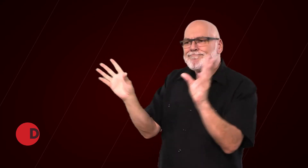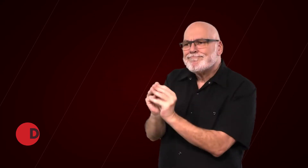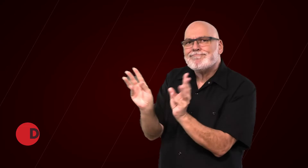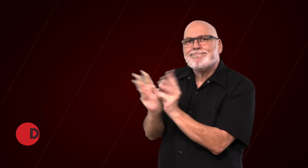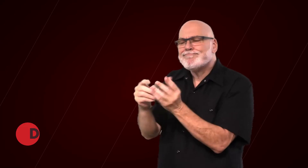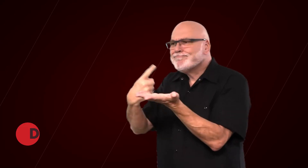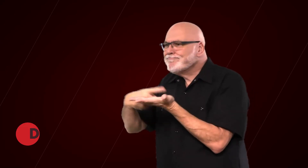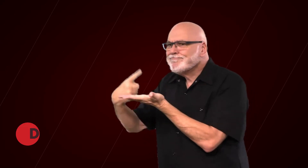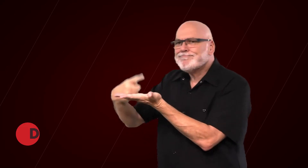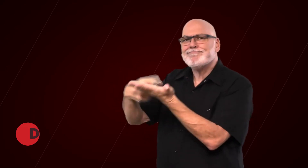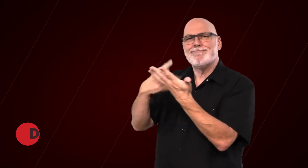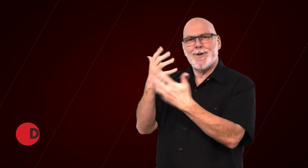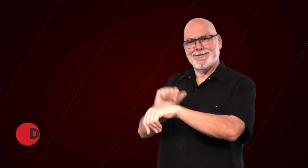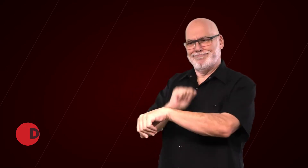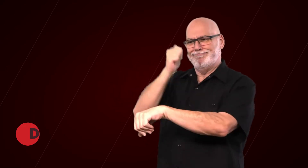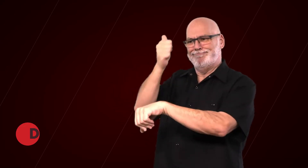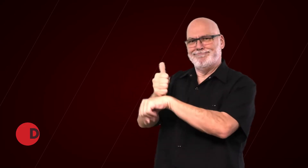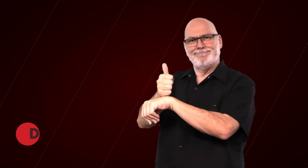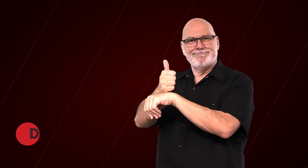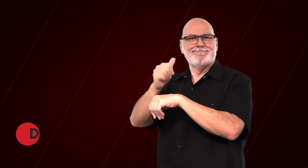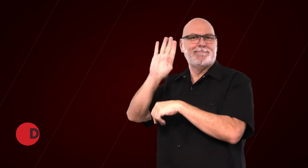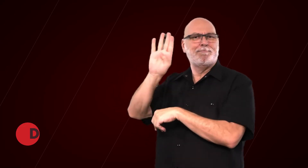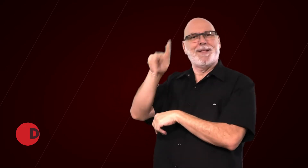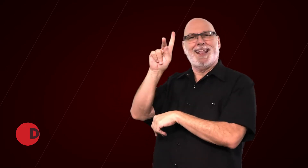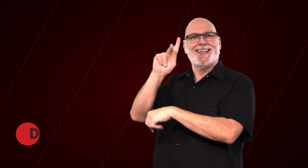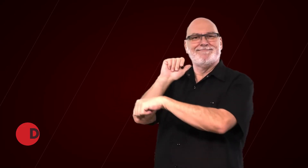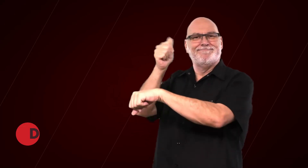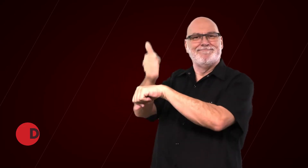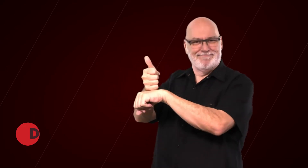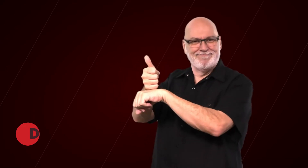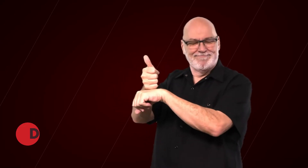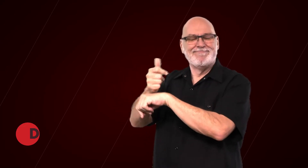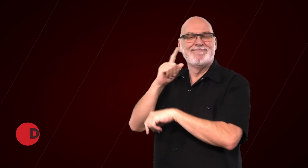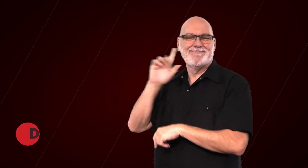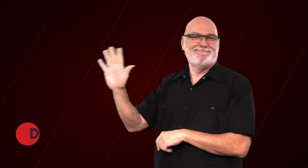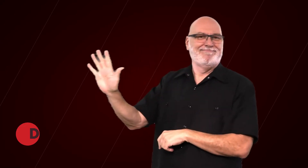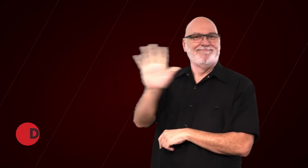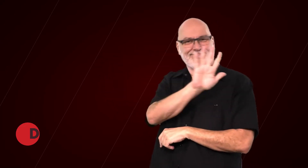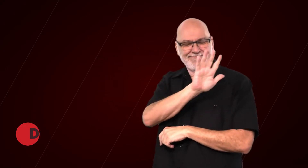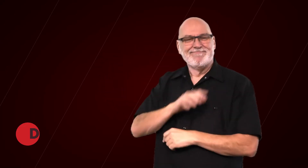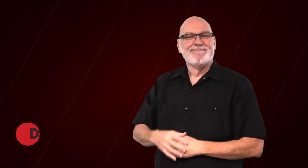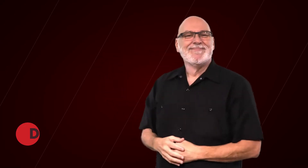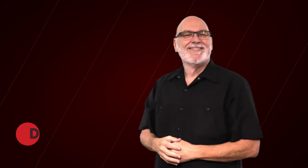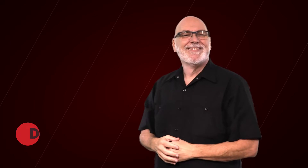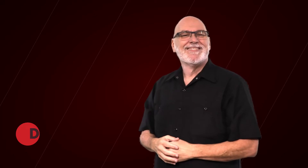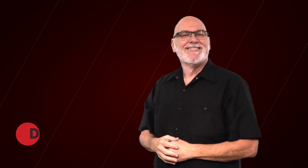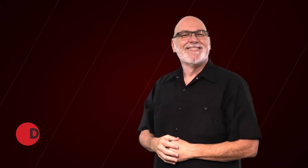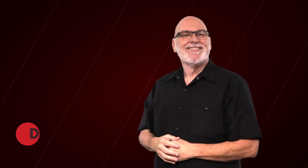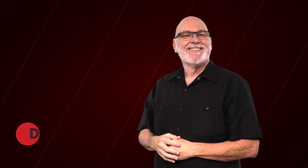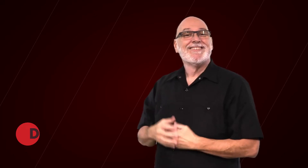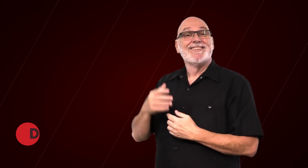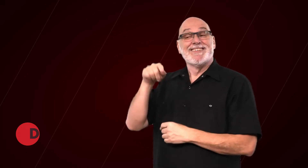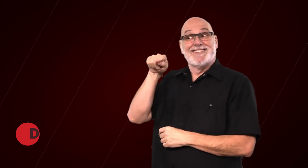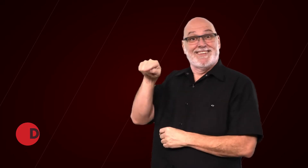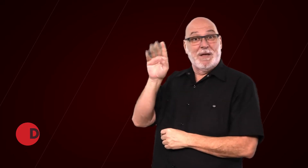met to discuss starting a public bank.